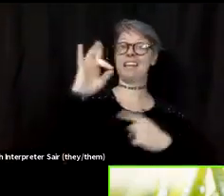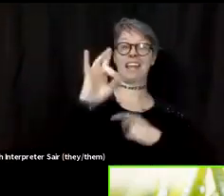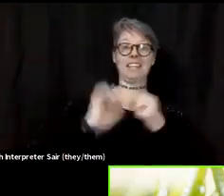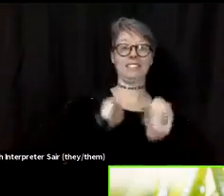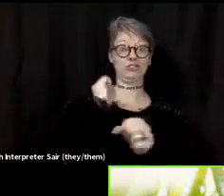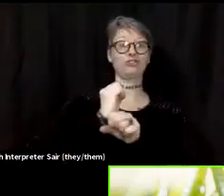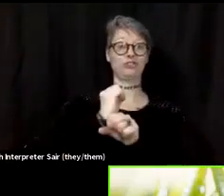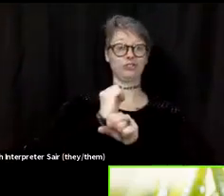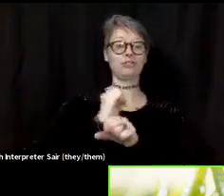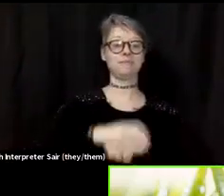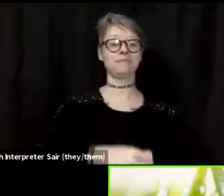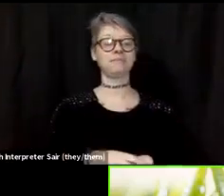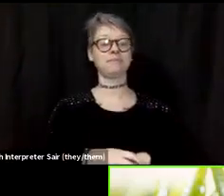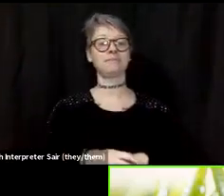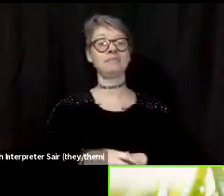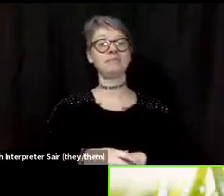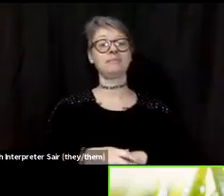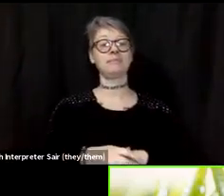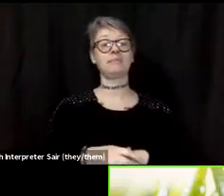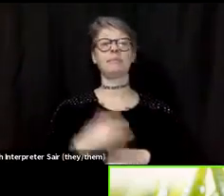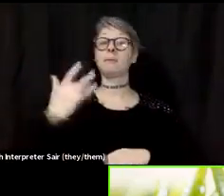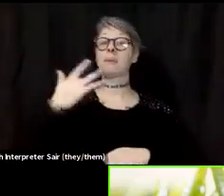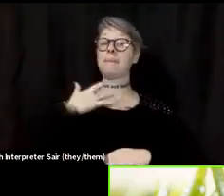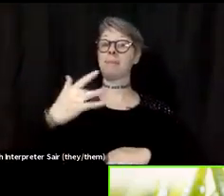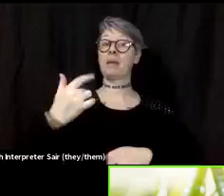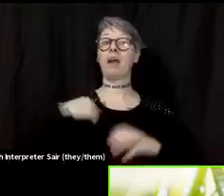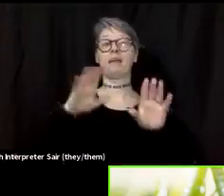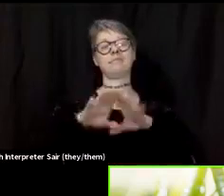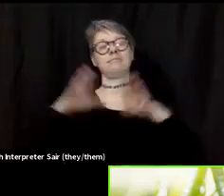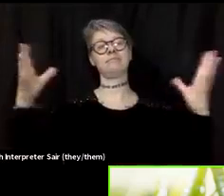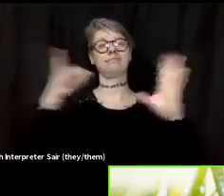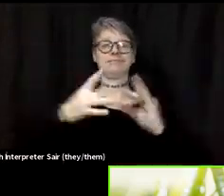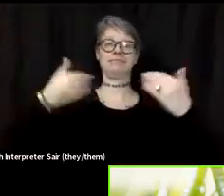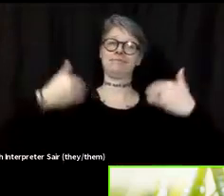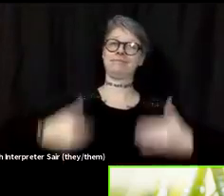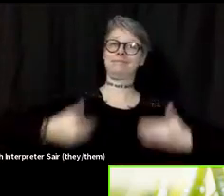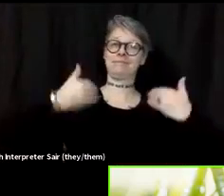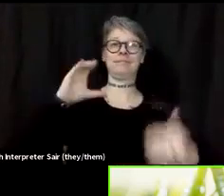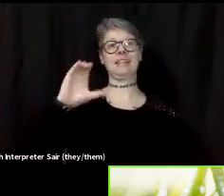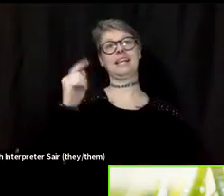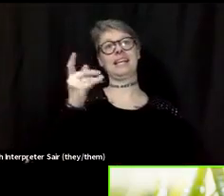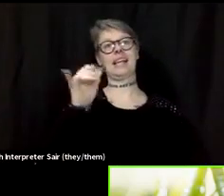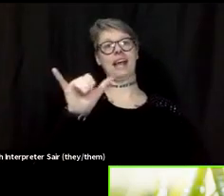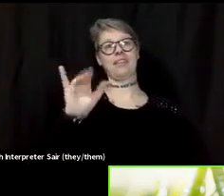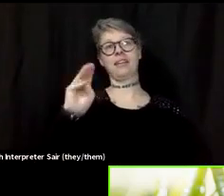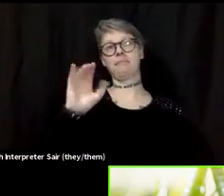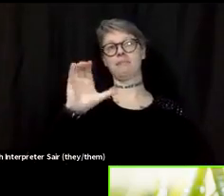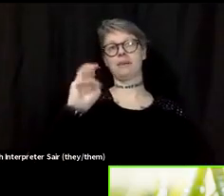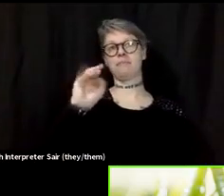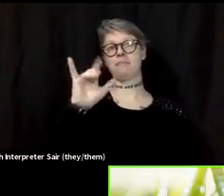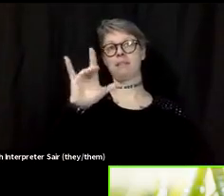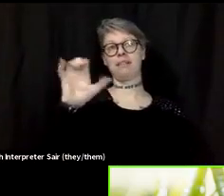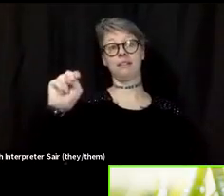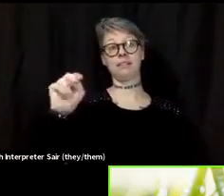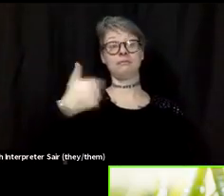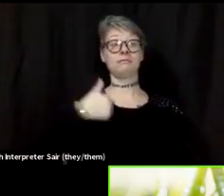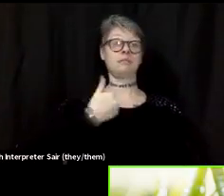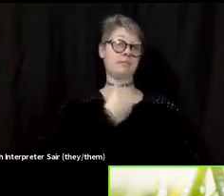eight years now. , and And I am dyslexic